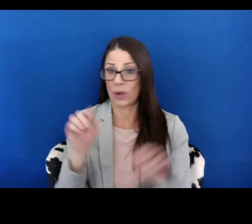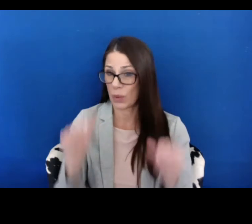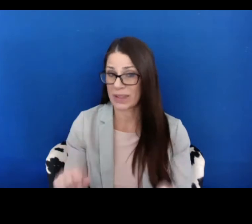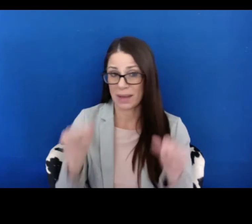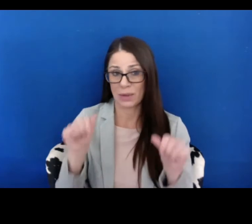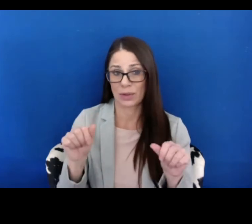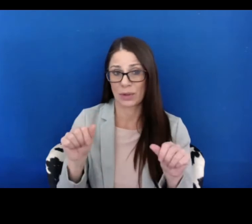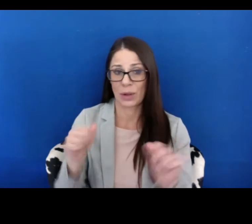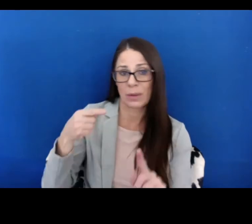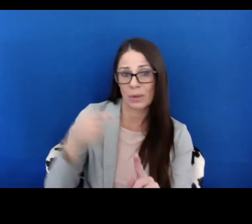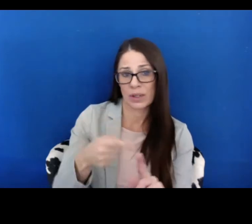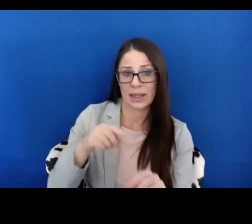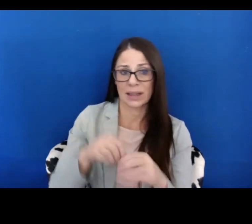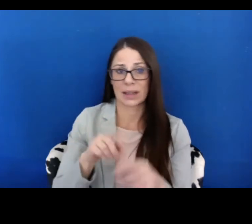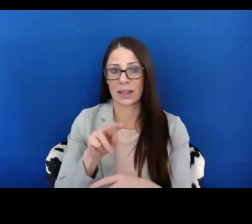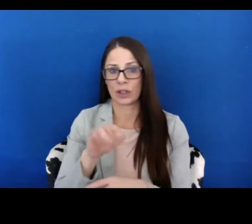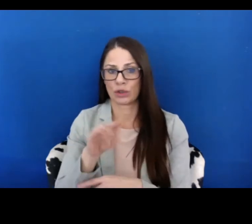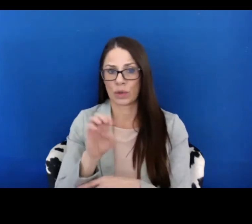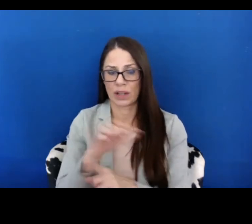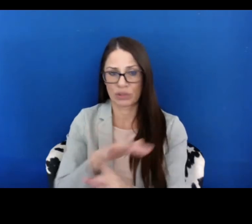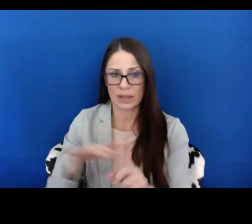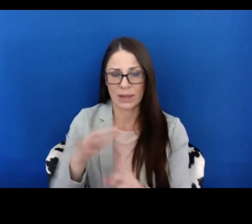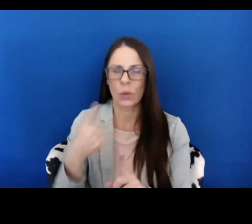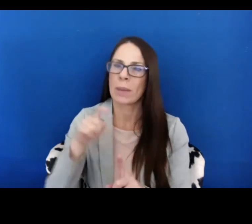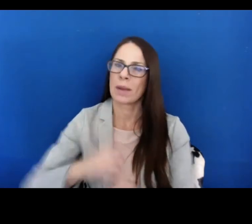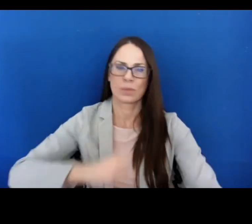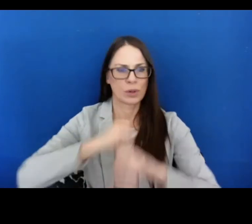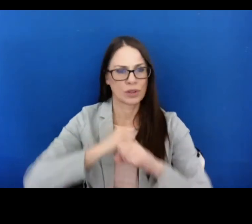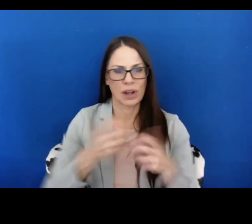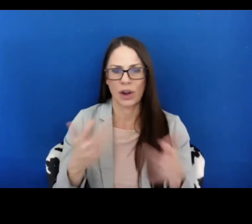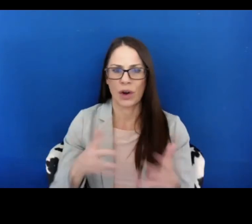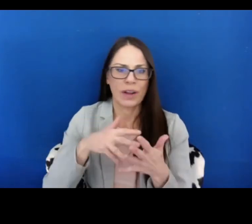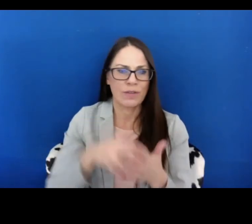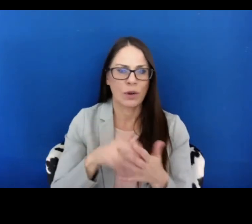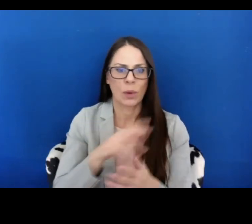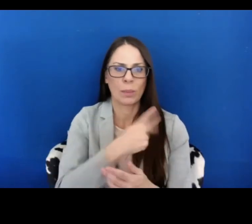triage settings. We must protect this already vulnerable patient population by insisting